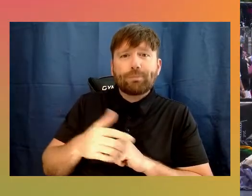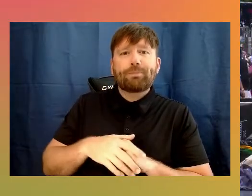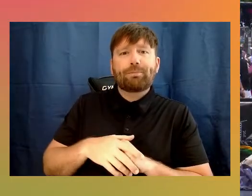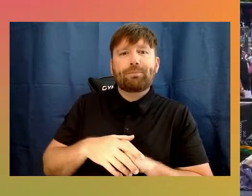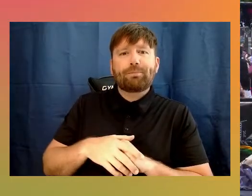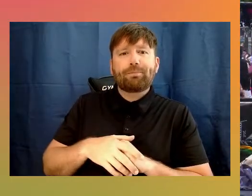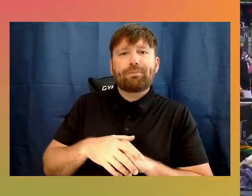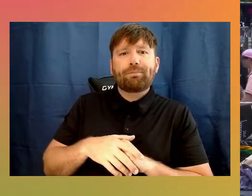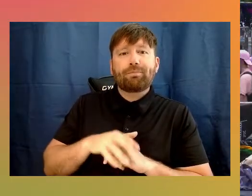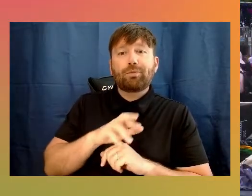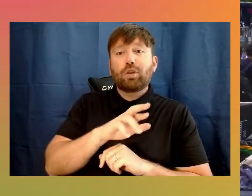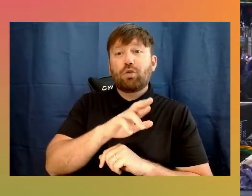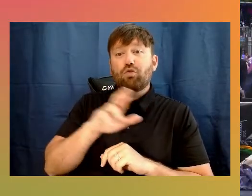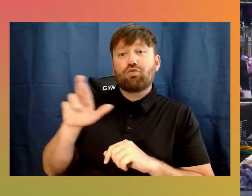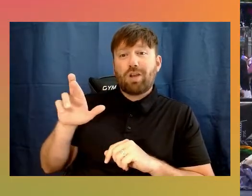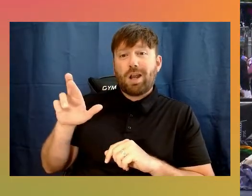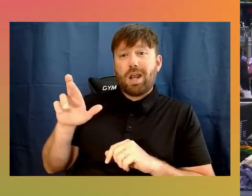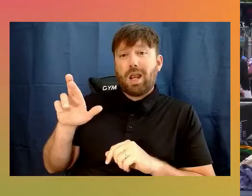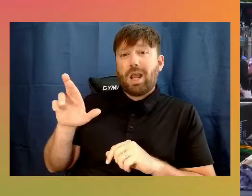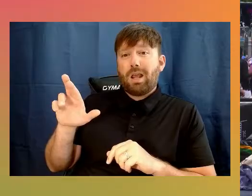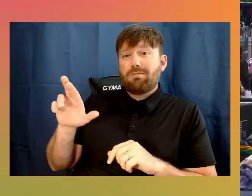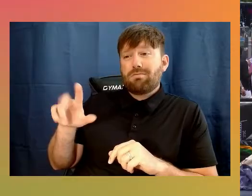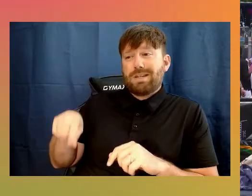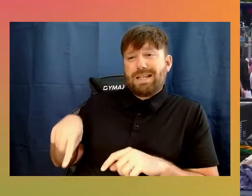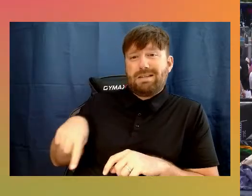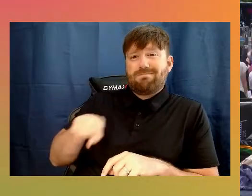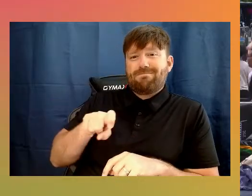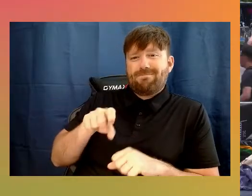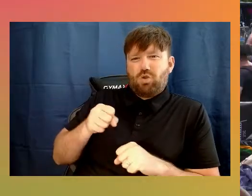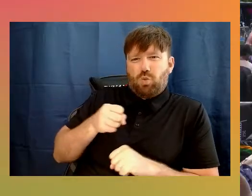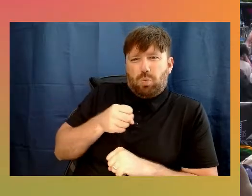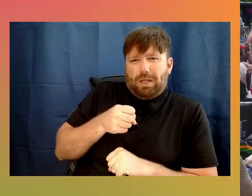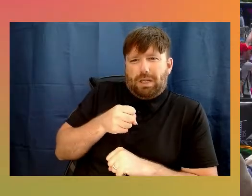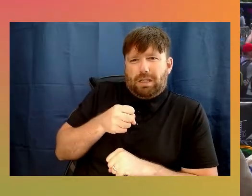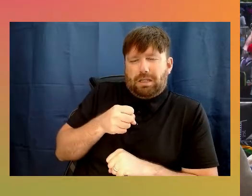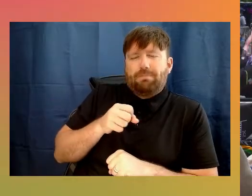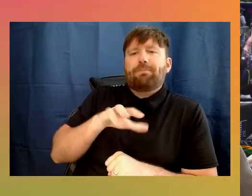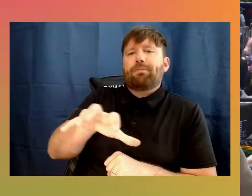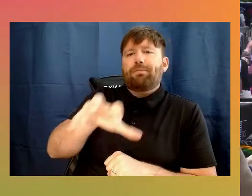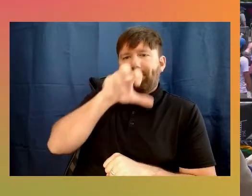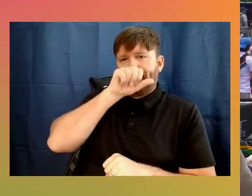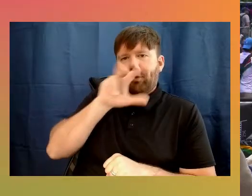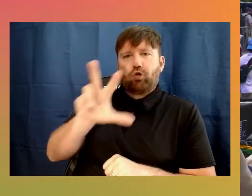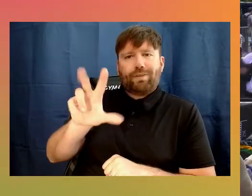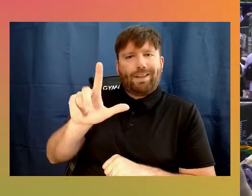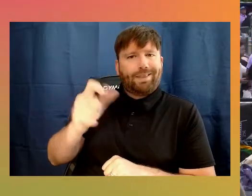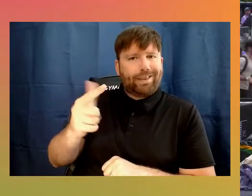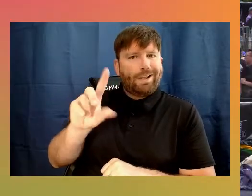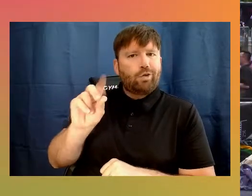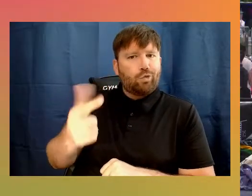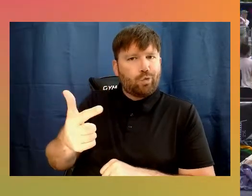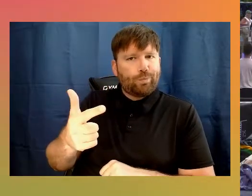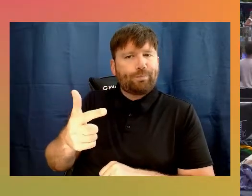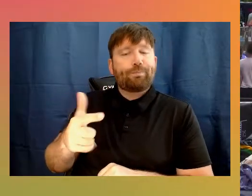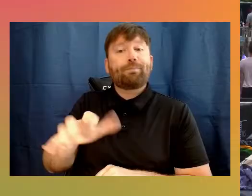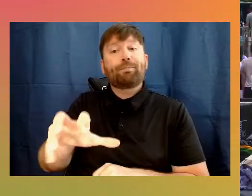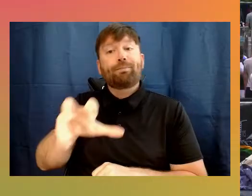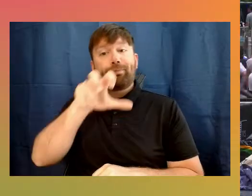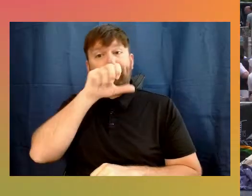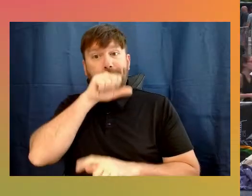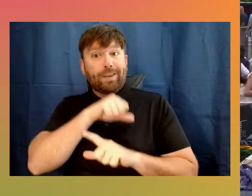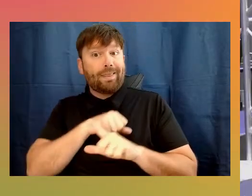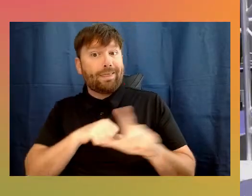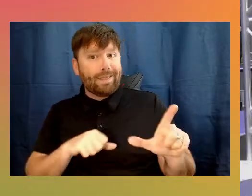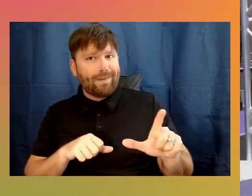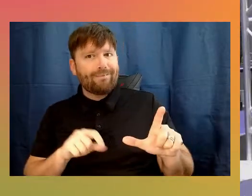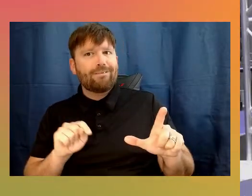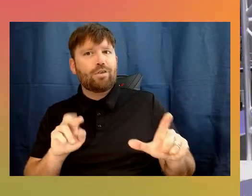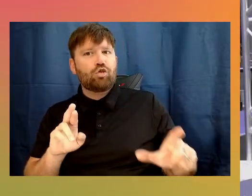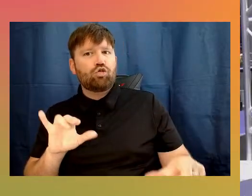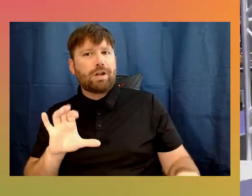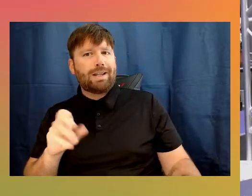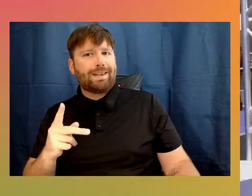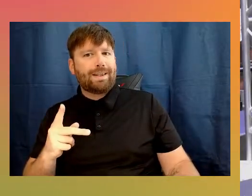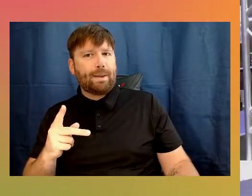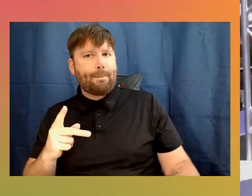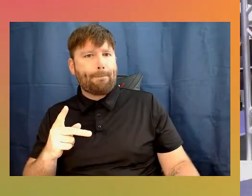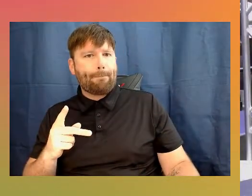SHIFT FORWARD AND SQUEEZE.